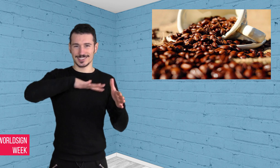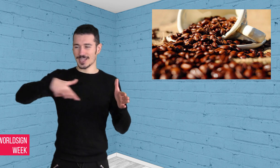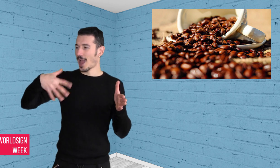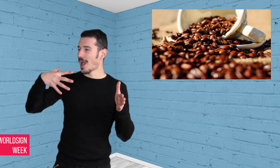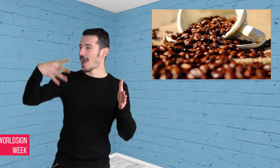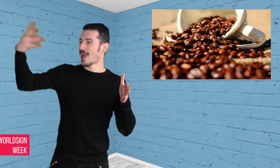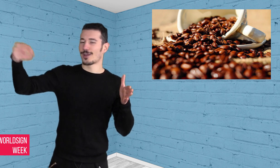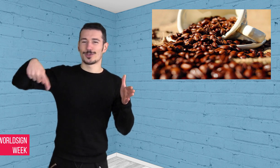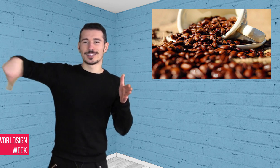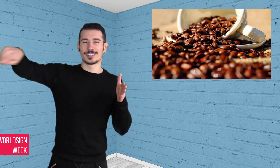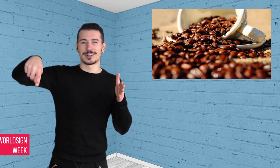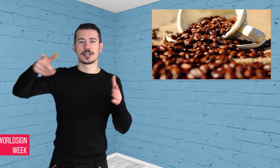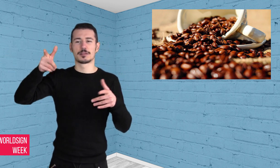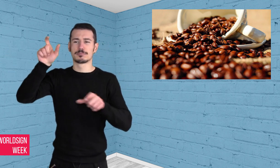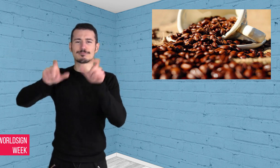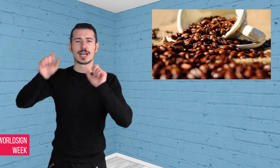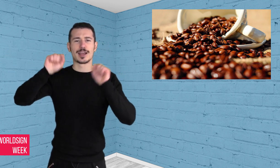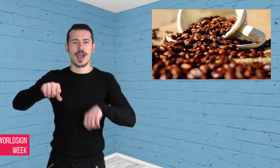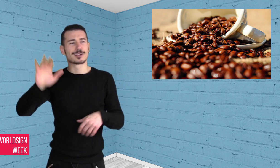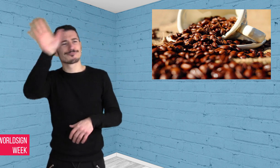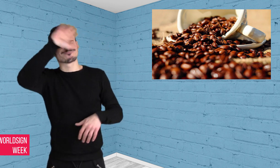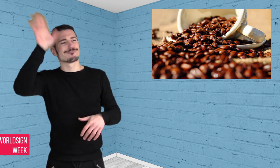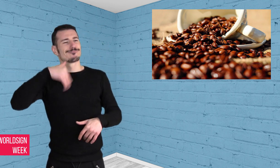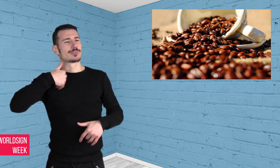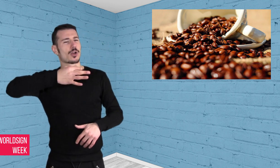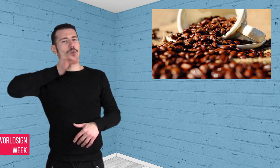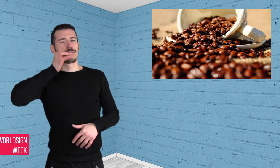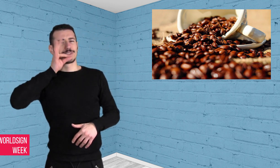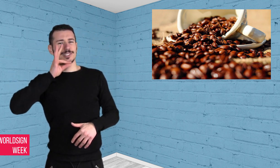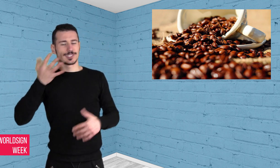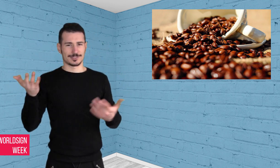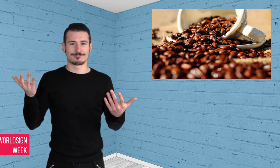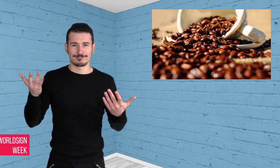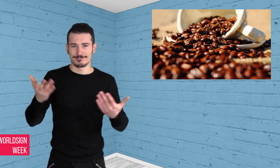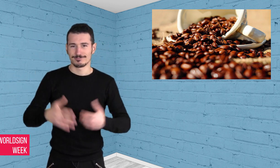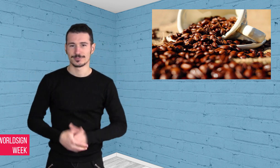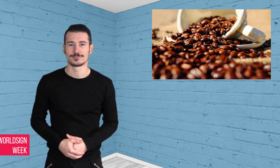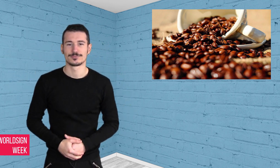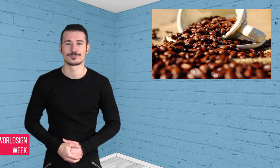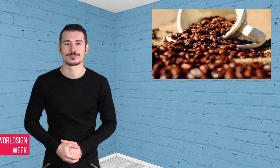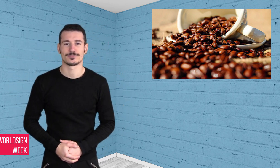using sign language!